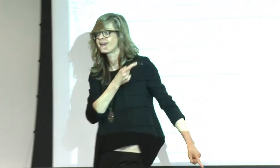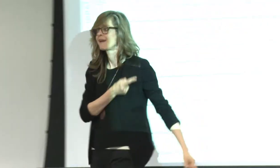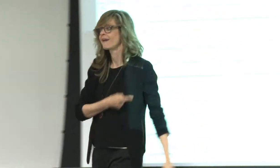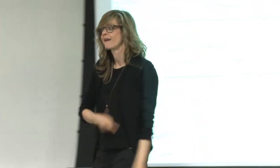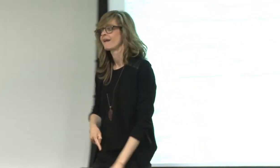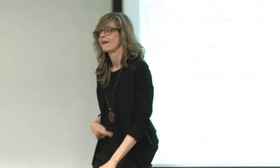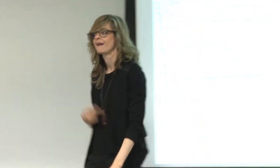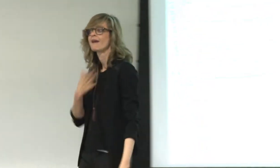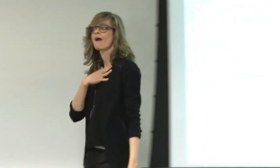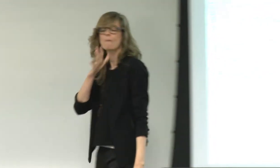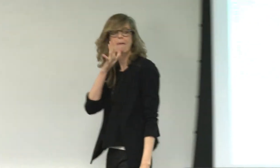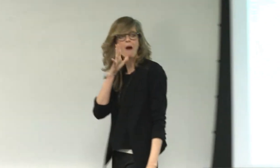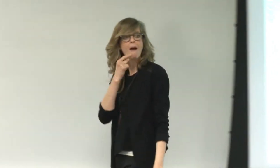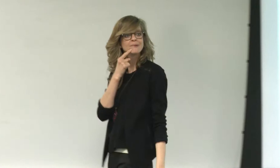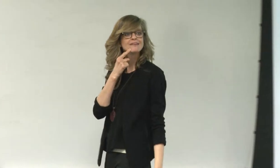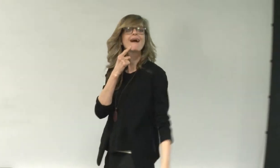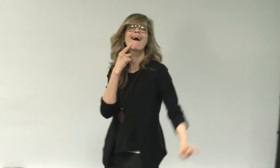THAT'S A HINT OVER HERE ON THE RIGHT, YES.